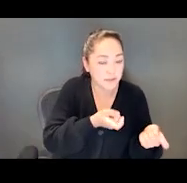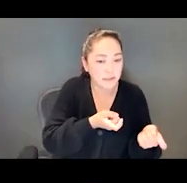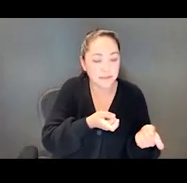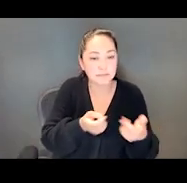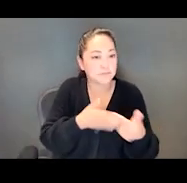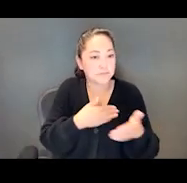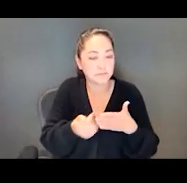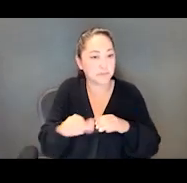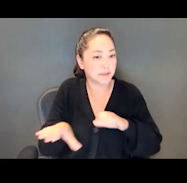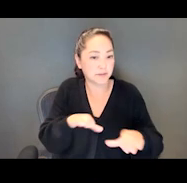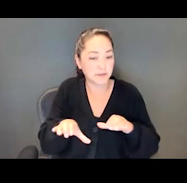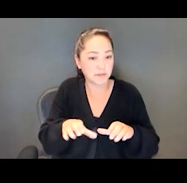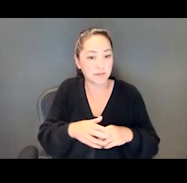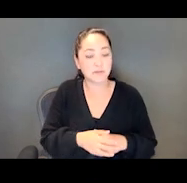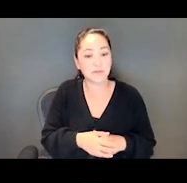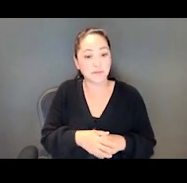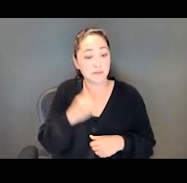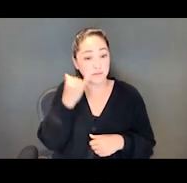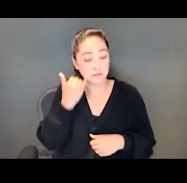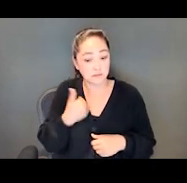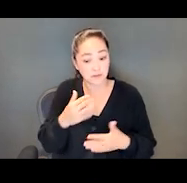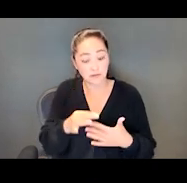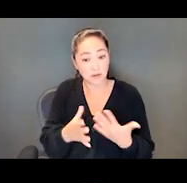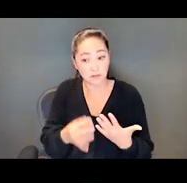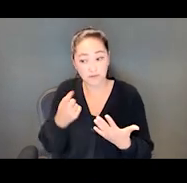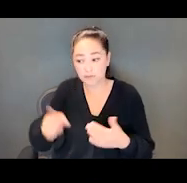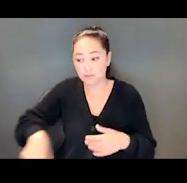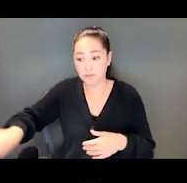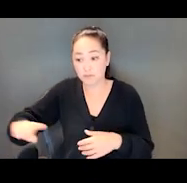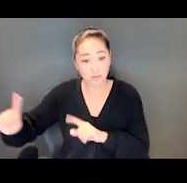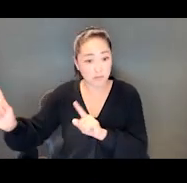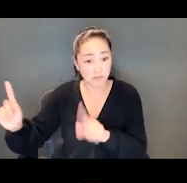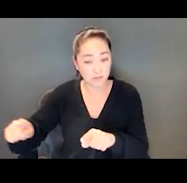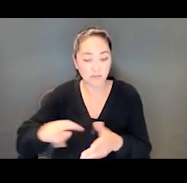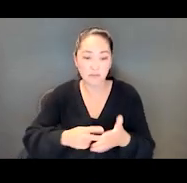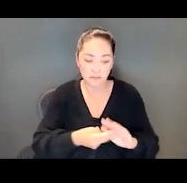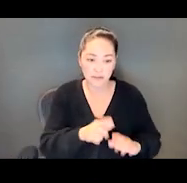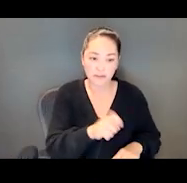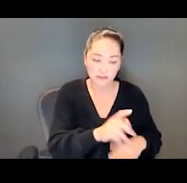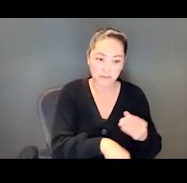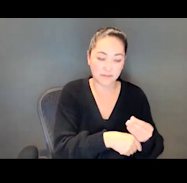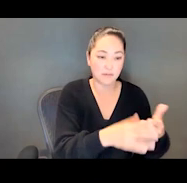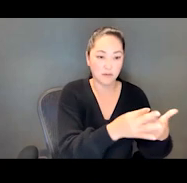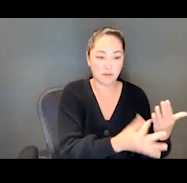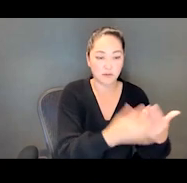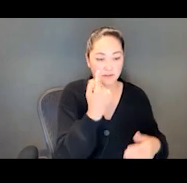There should be an option for the population that has any type of disability. Where possible,